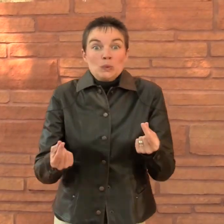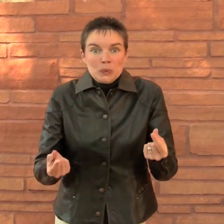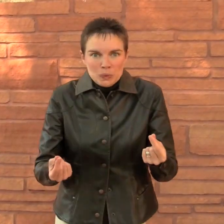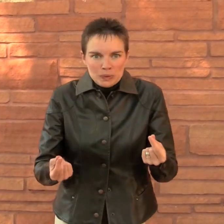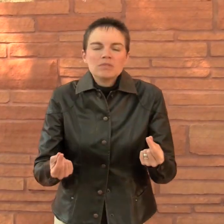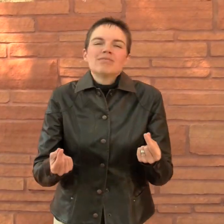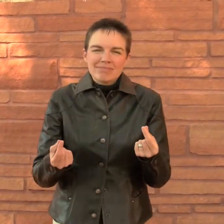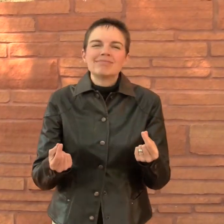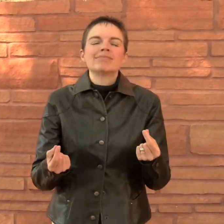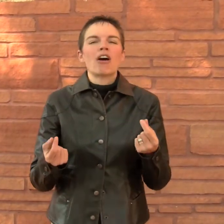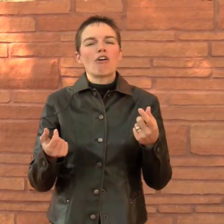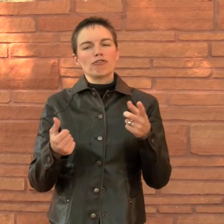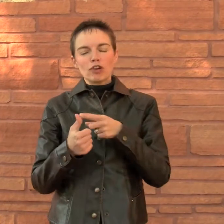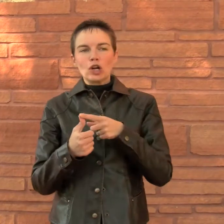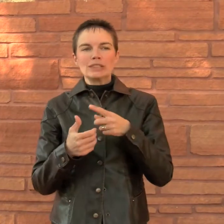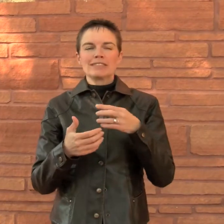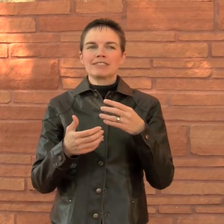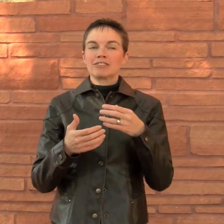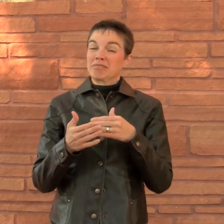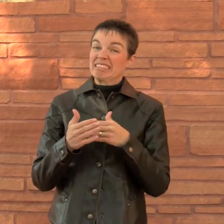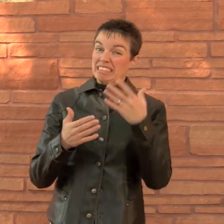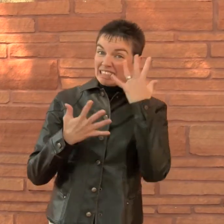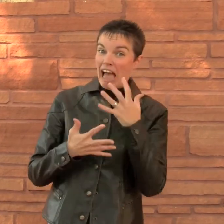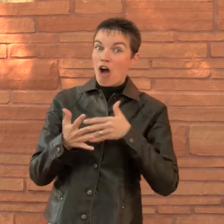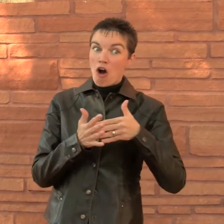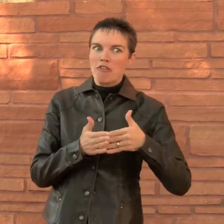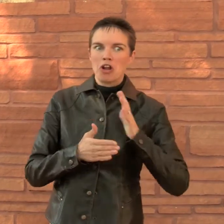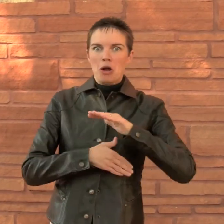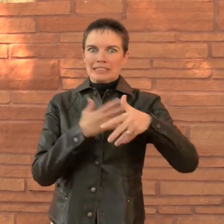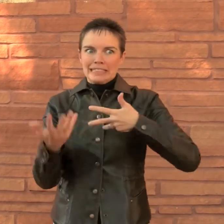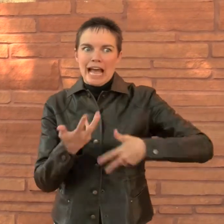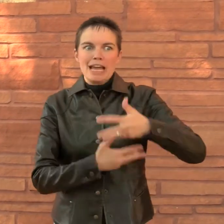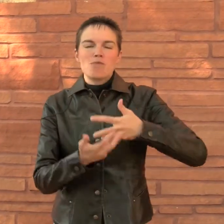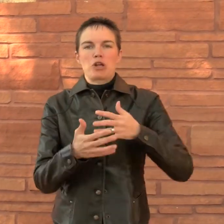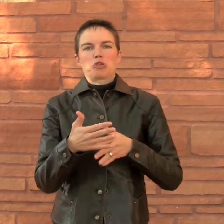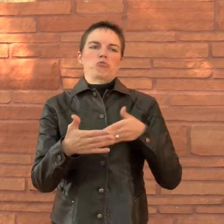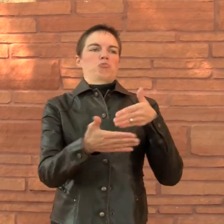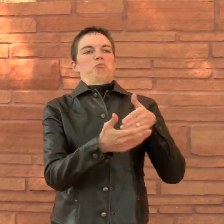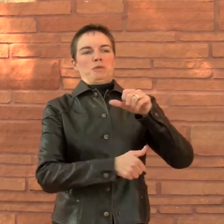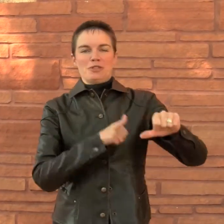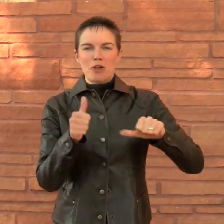It's sad to say, but in our society the preferred method of resolving conflicts is usually to sue each other in court.